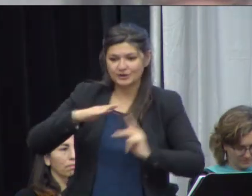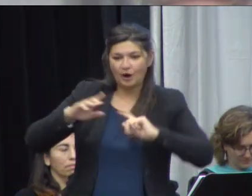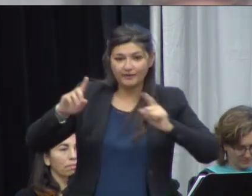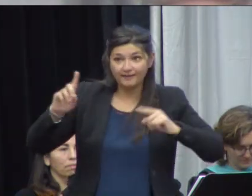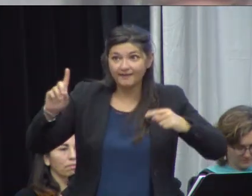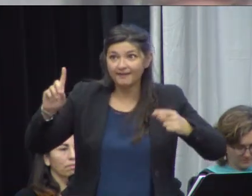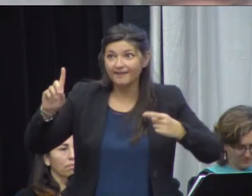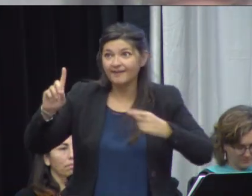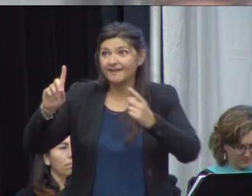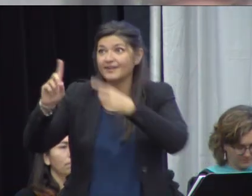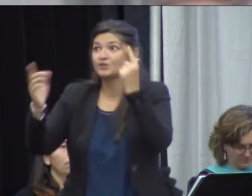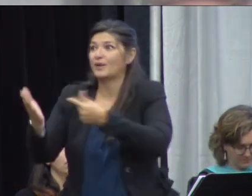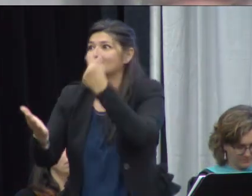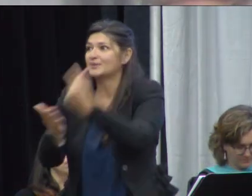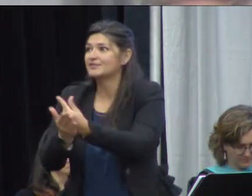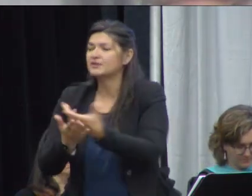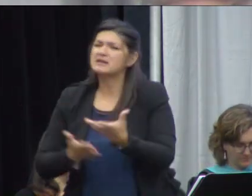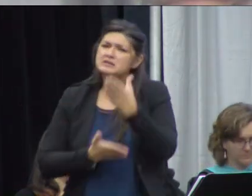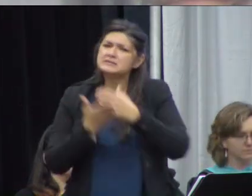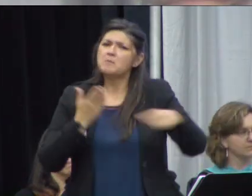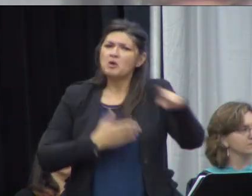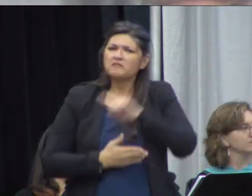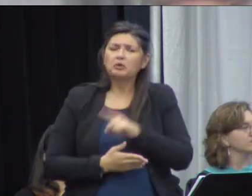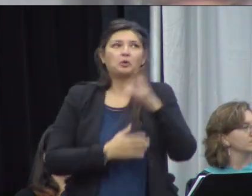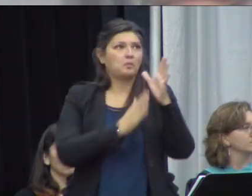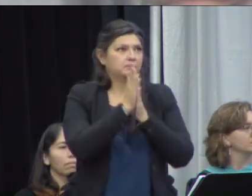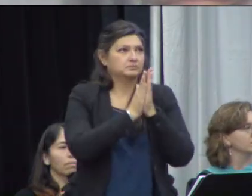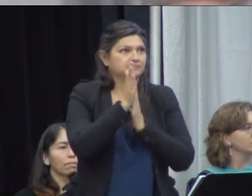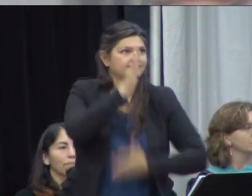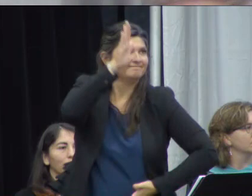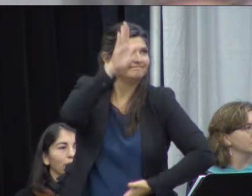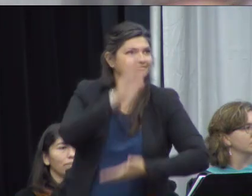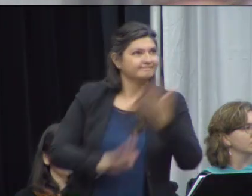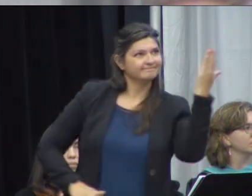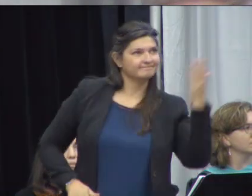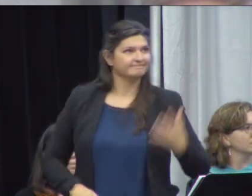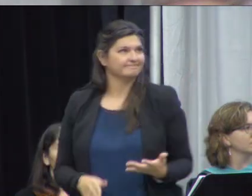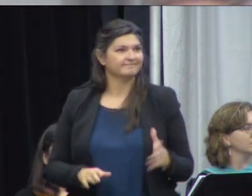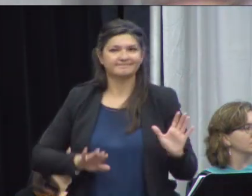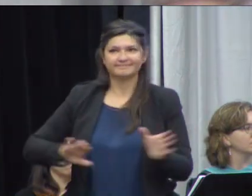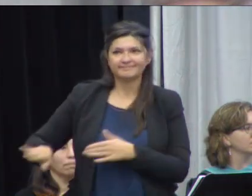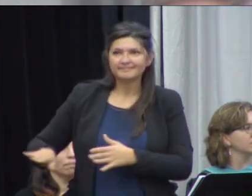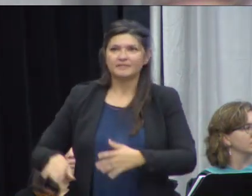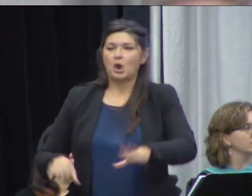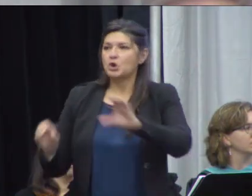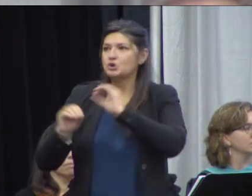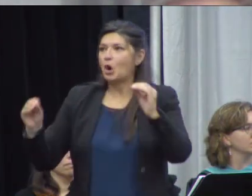and getting on with your life. It's a time when that old childhood rhyme, "No more teachers, no more books,